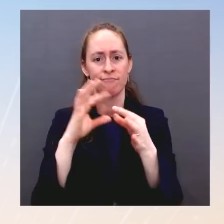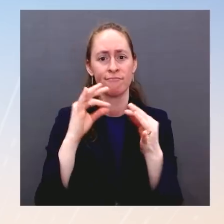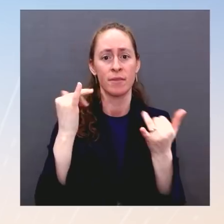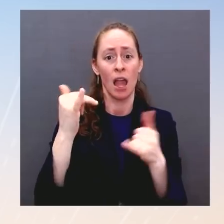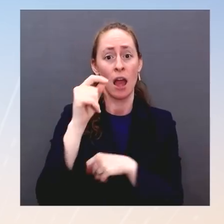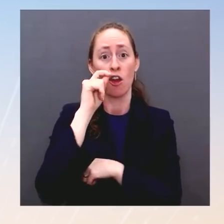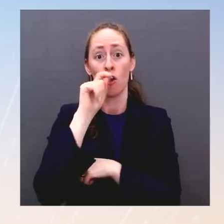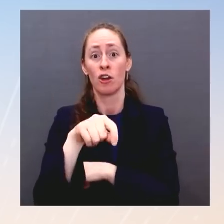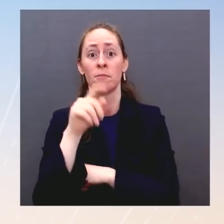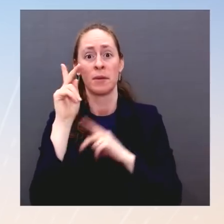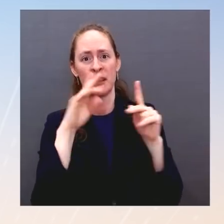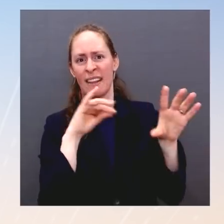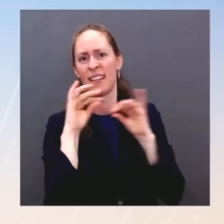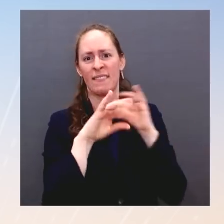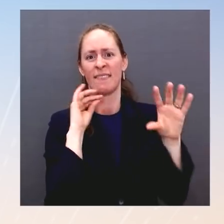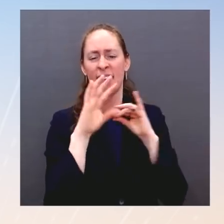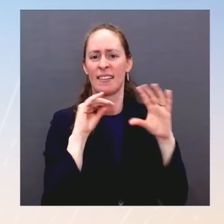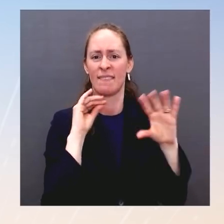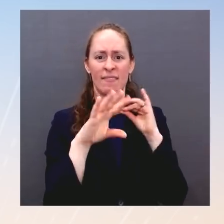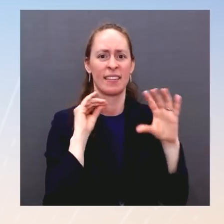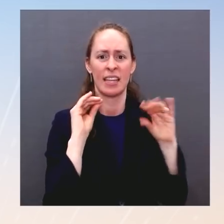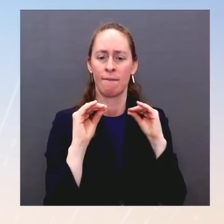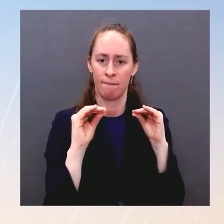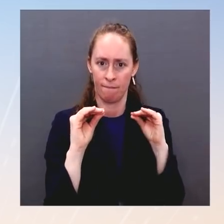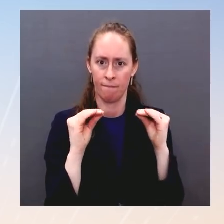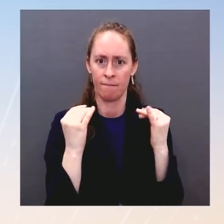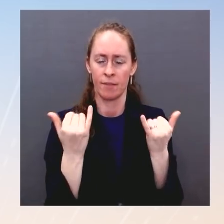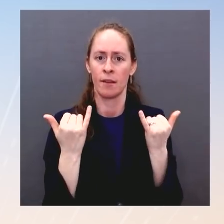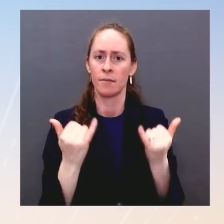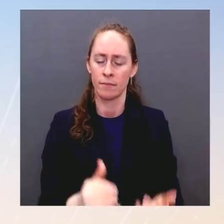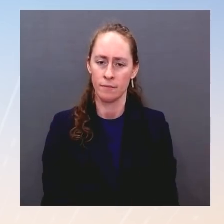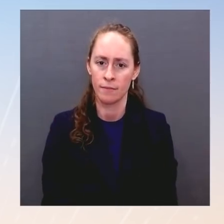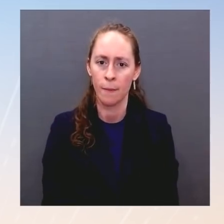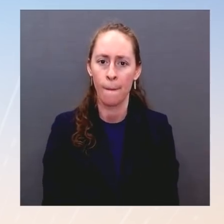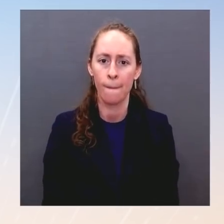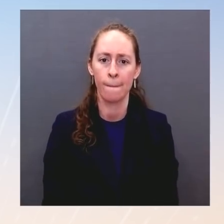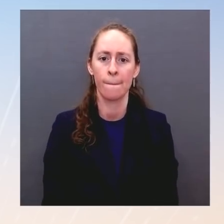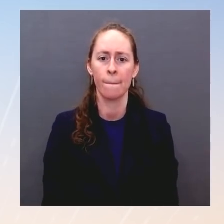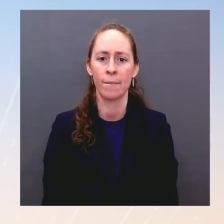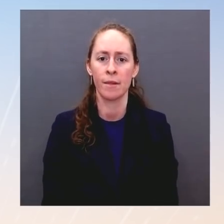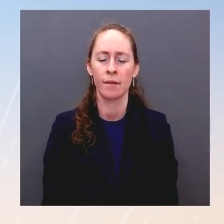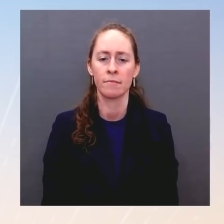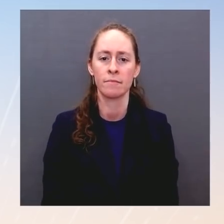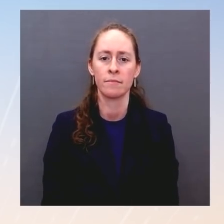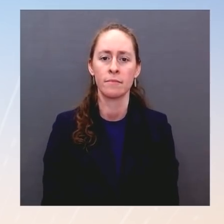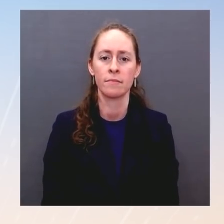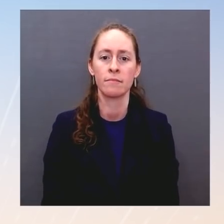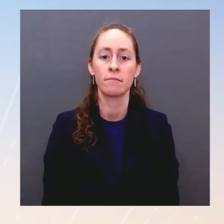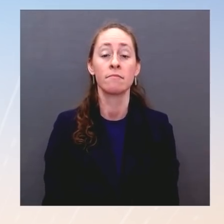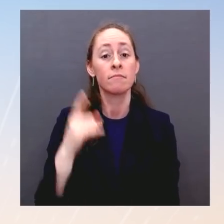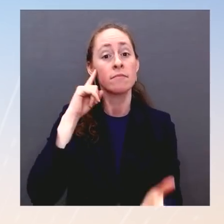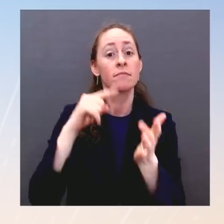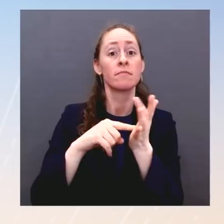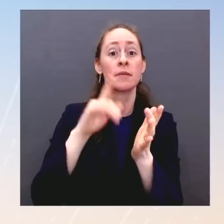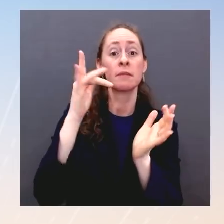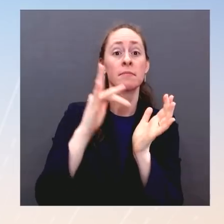were actively trying to keep out many refugees largely from the Middle East. Ms. Psaki: Well, I don't think I have any further comment